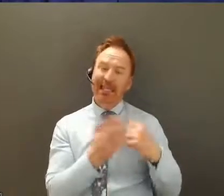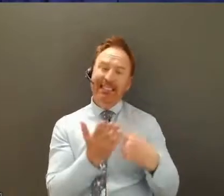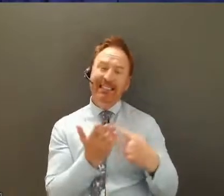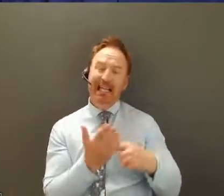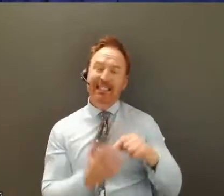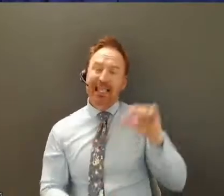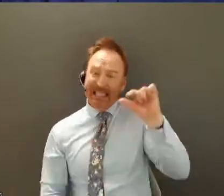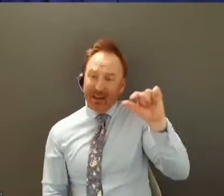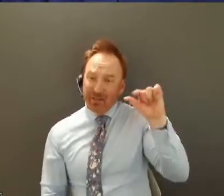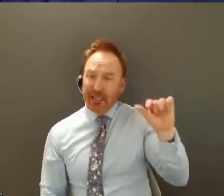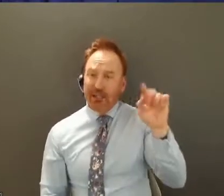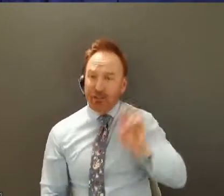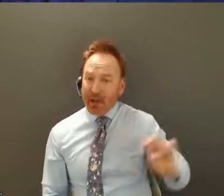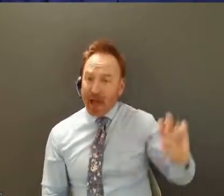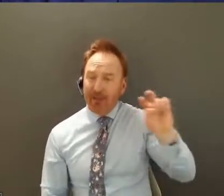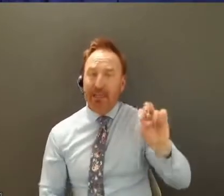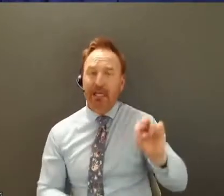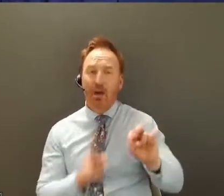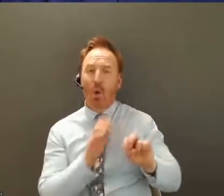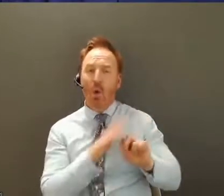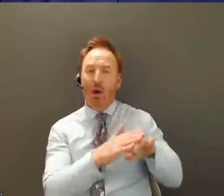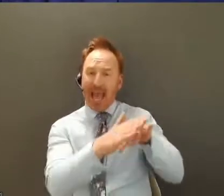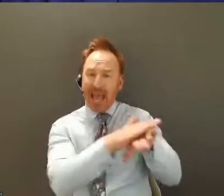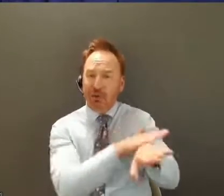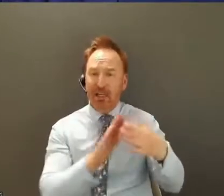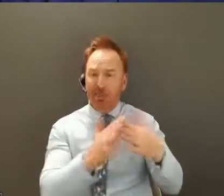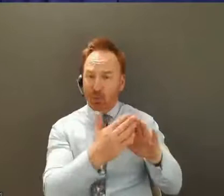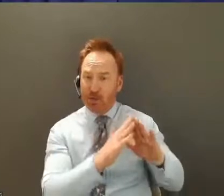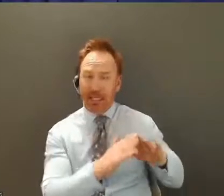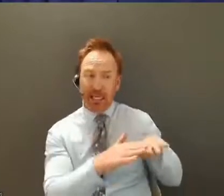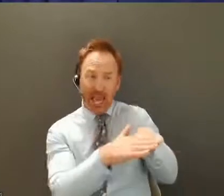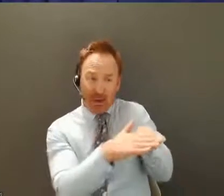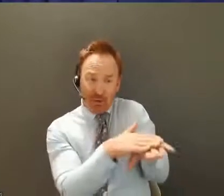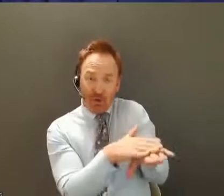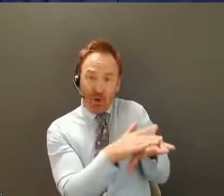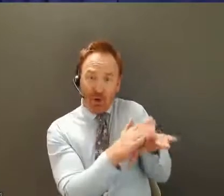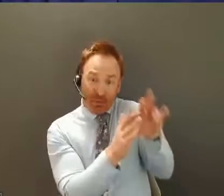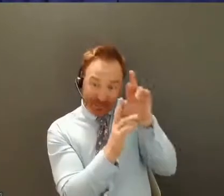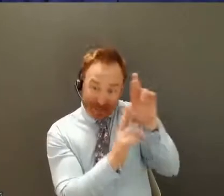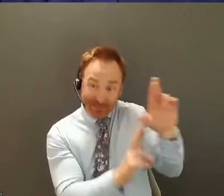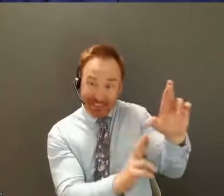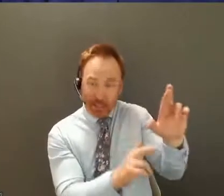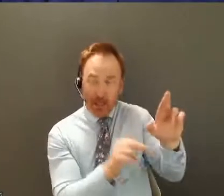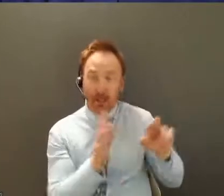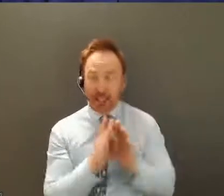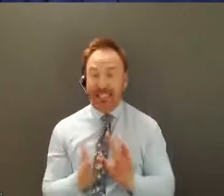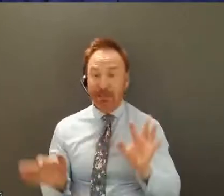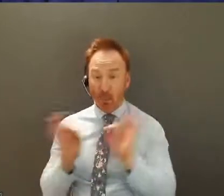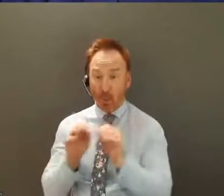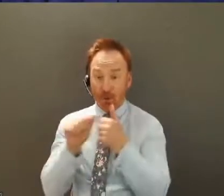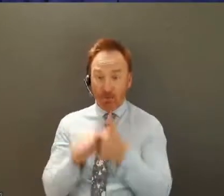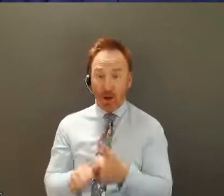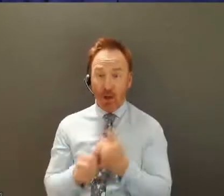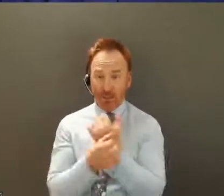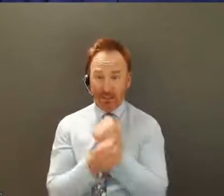were unvaccinated by circulating this outbreak, and promoting